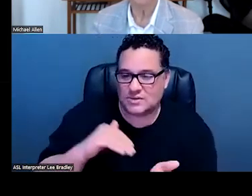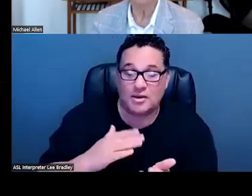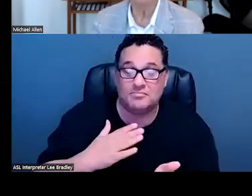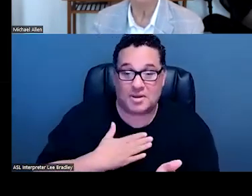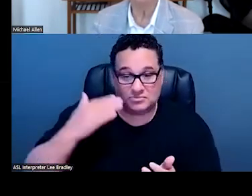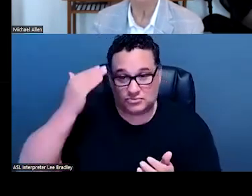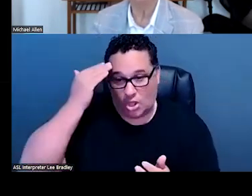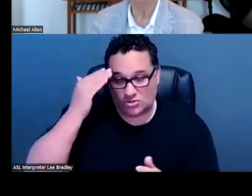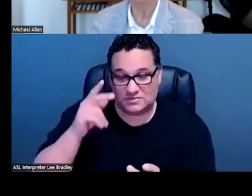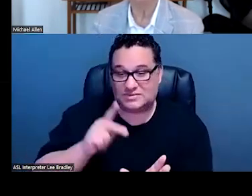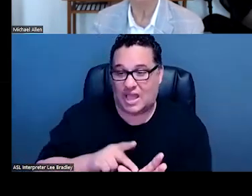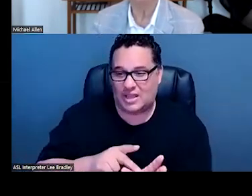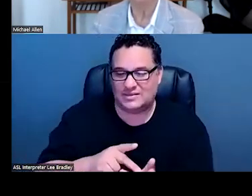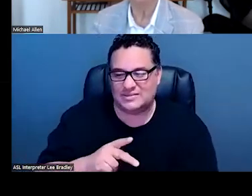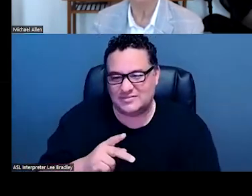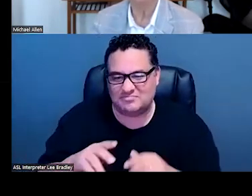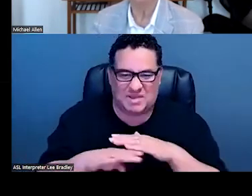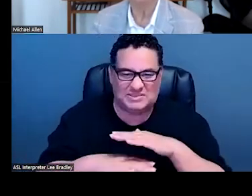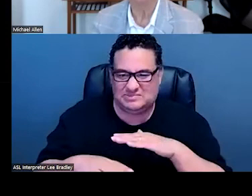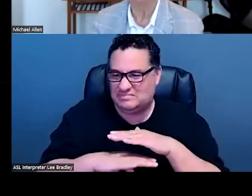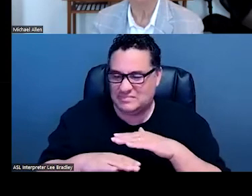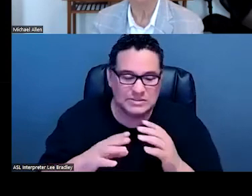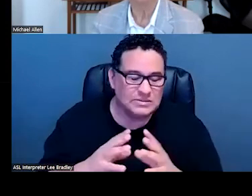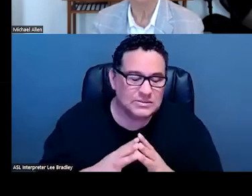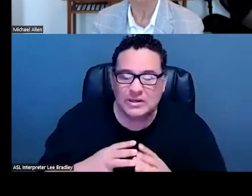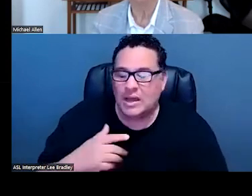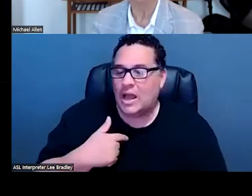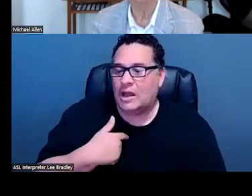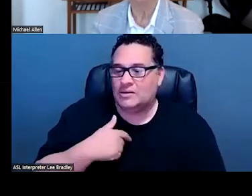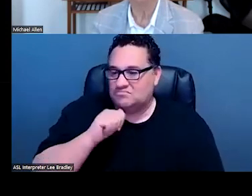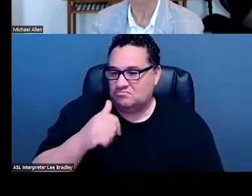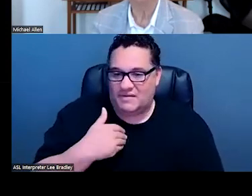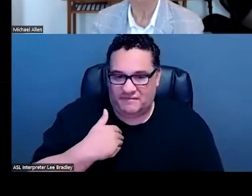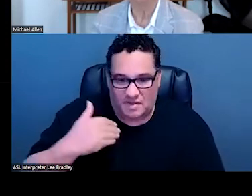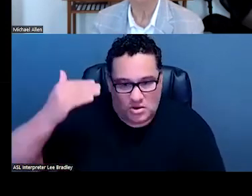IS PRETTY PRIMITIVE. I, YOU KNOW, I DON'T, I DON'T HAVE THE KNOWLEDGE THAT YOU DO AND MANY OTHER